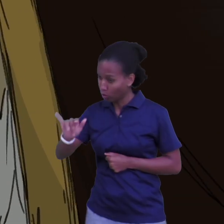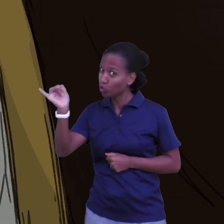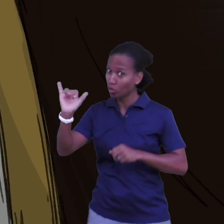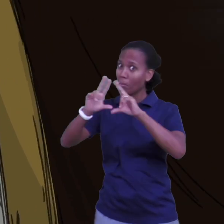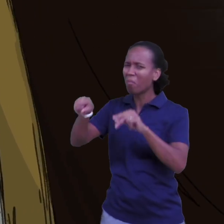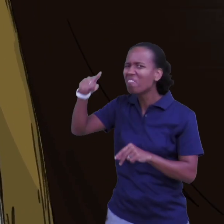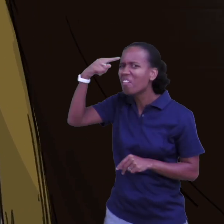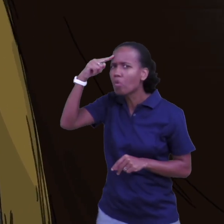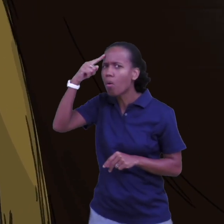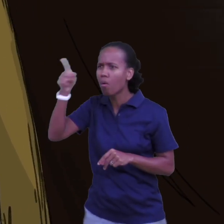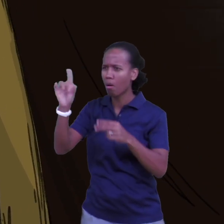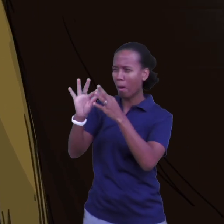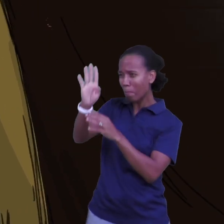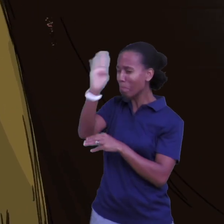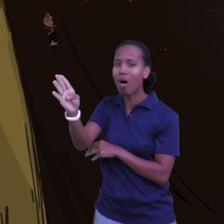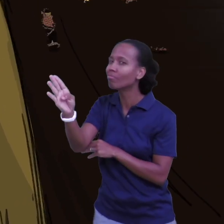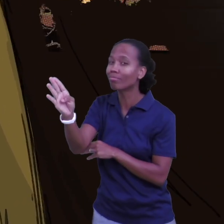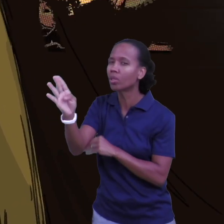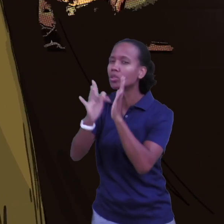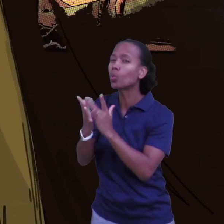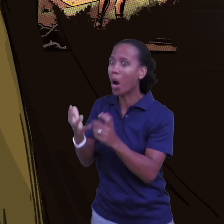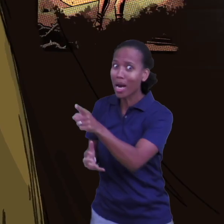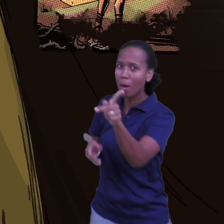Tim: But the parables would also conceal his message from those who were against him,